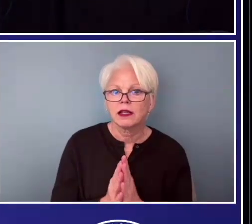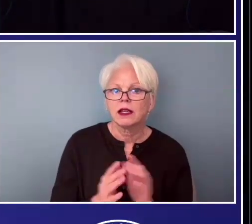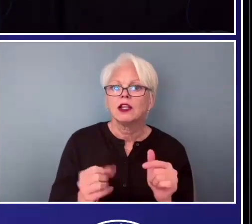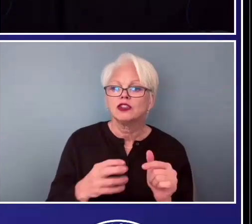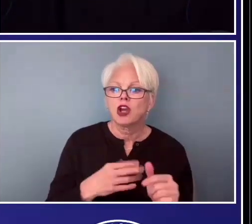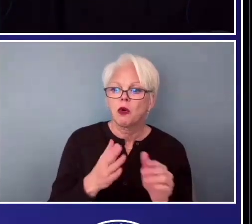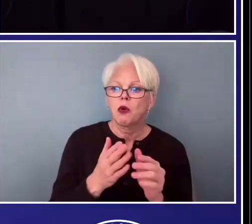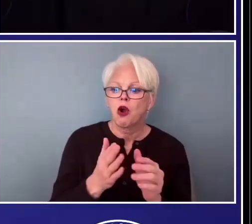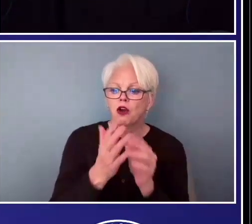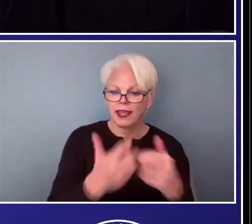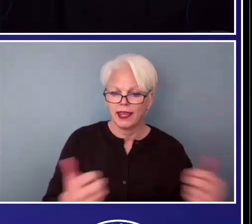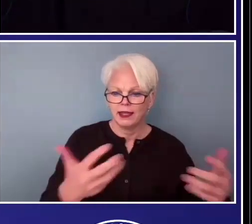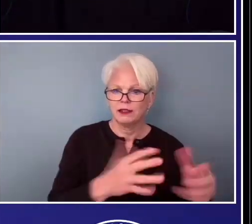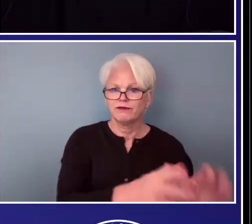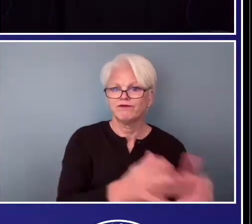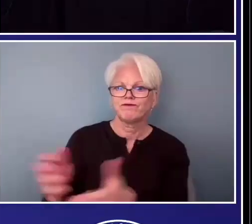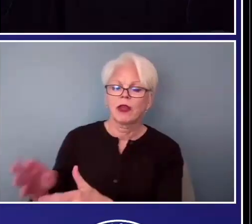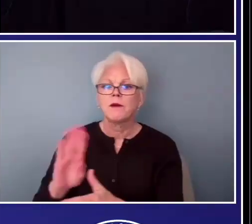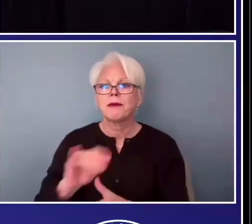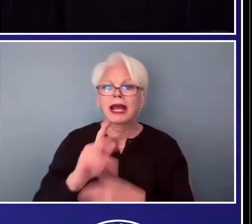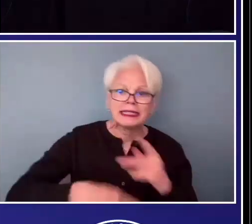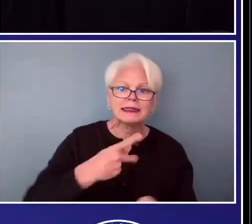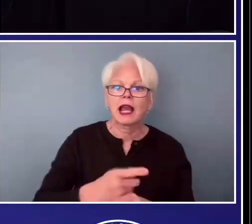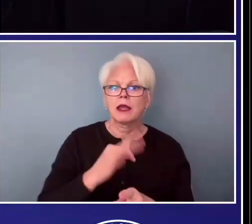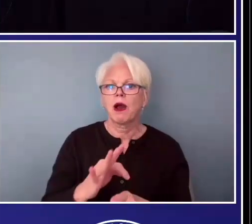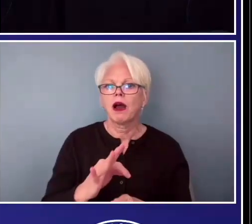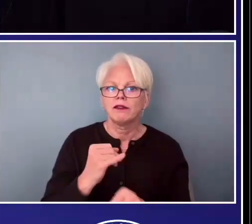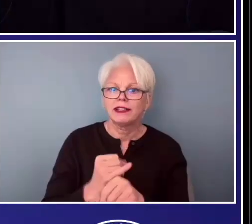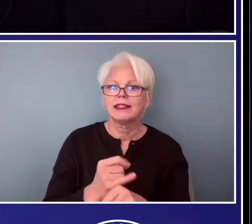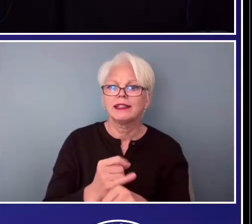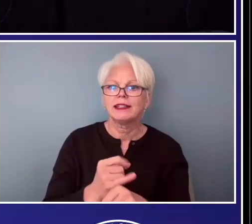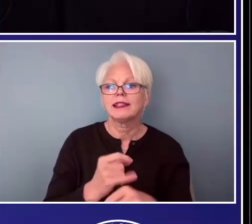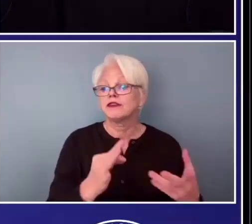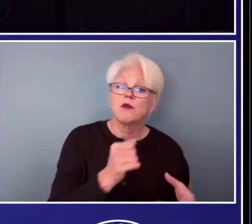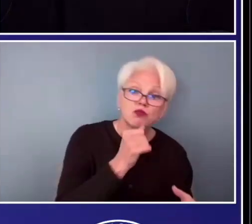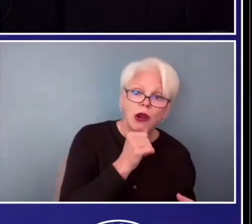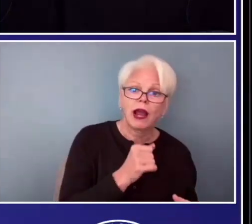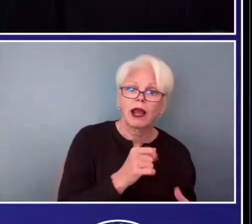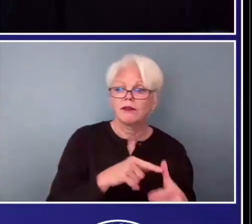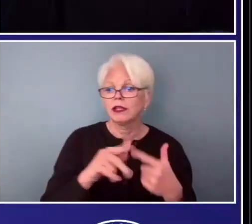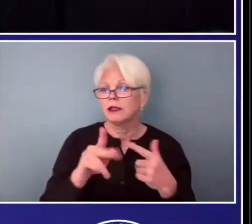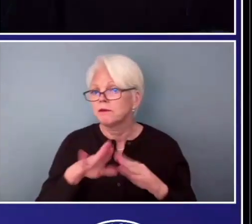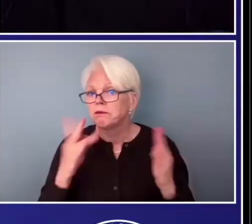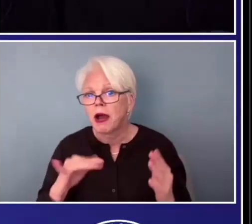institution for private, public, private nonprofit,